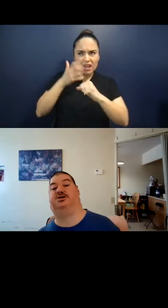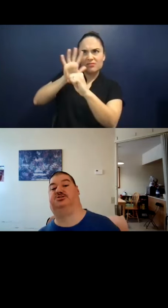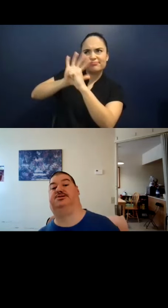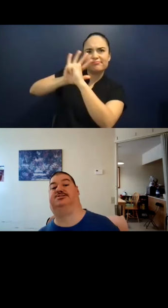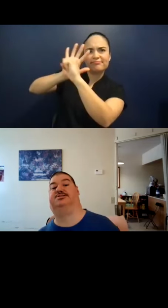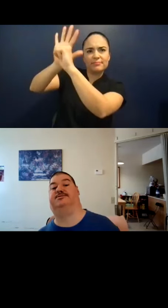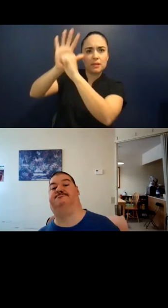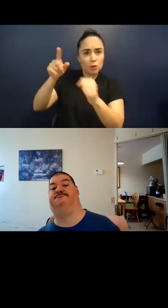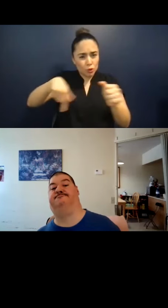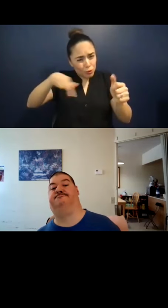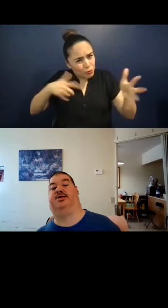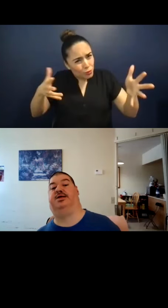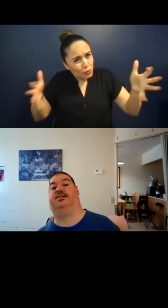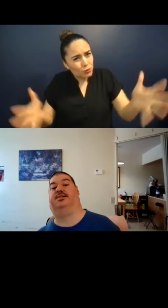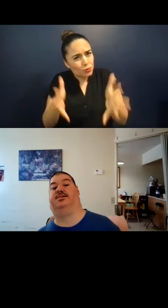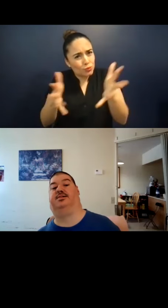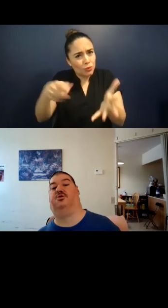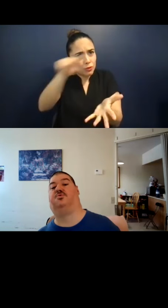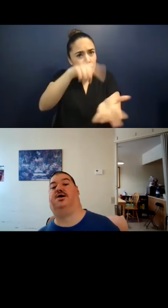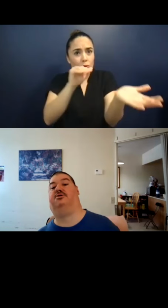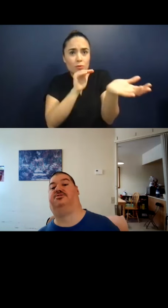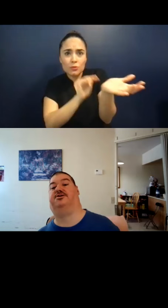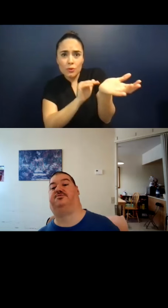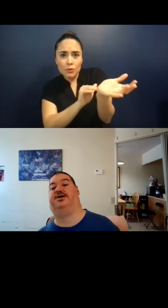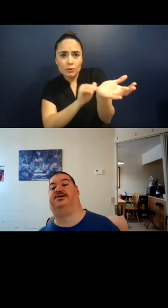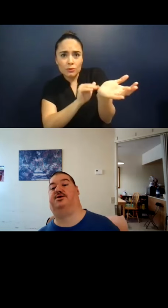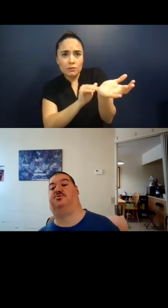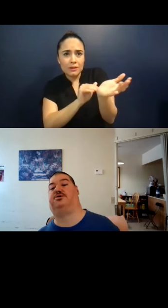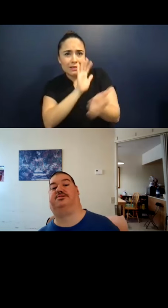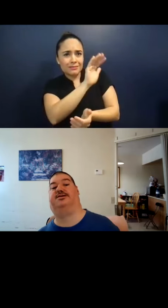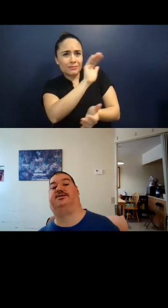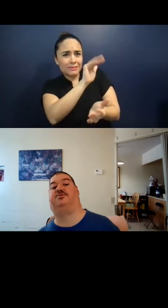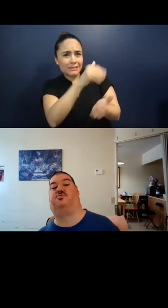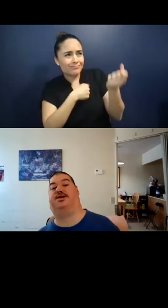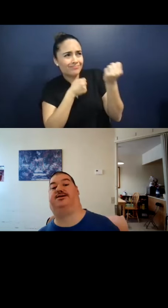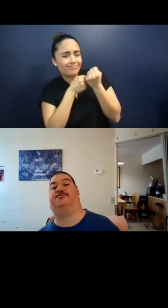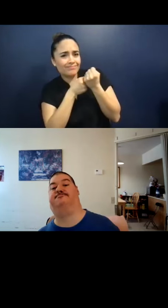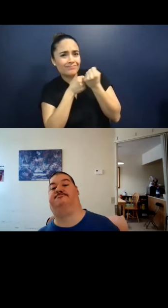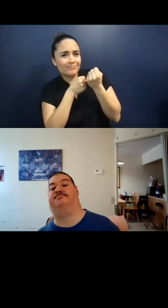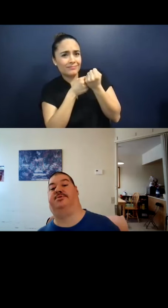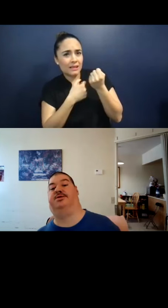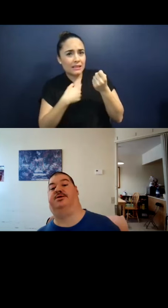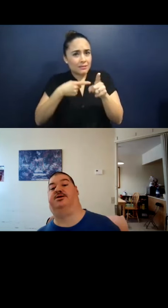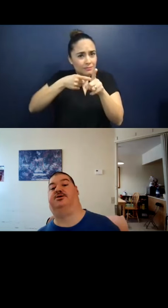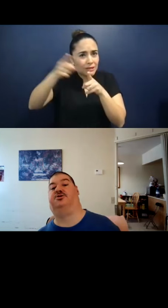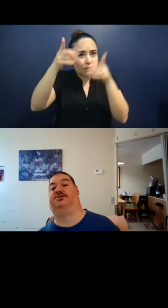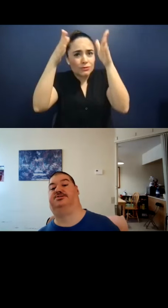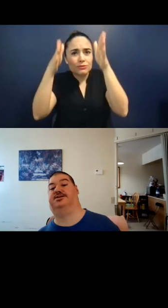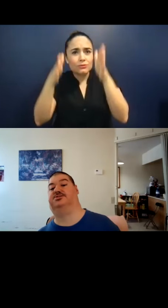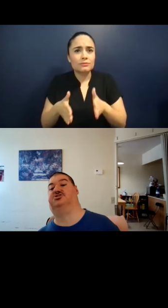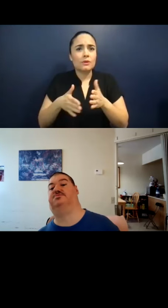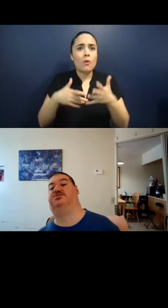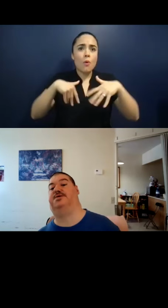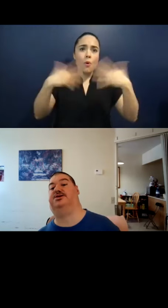and this is a small list of tools. It's important to have a